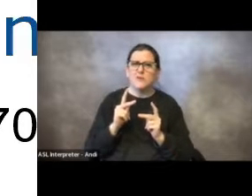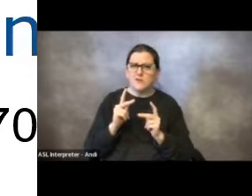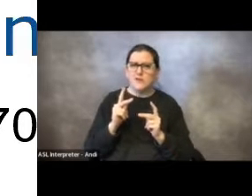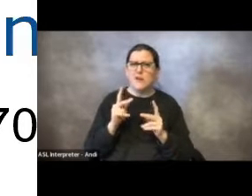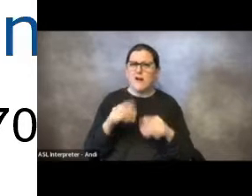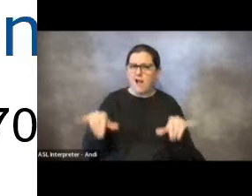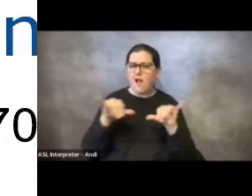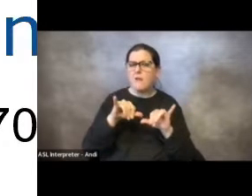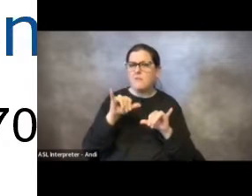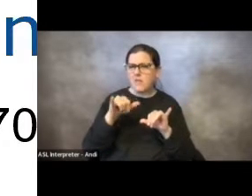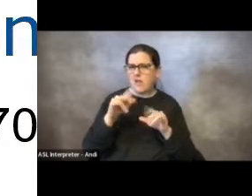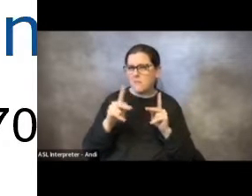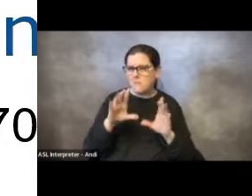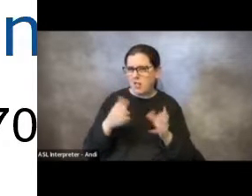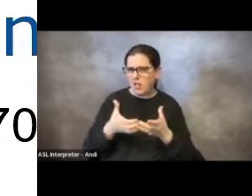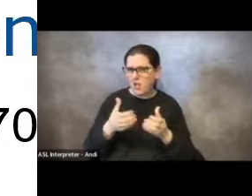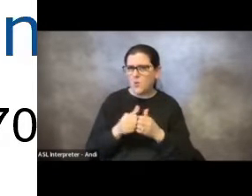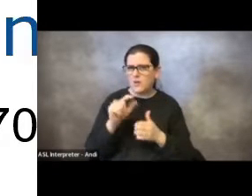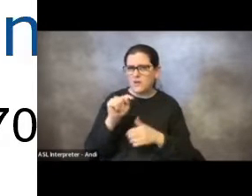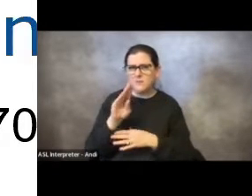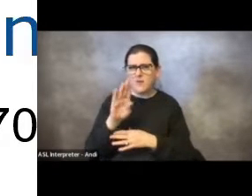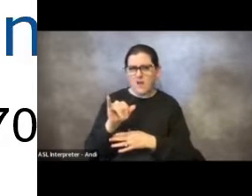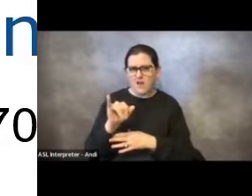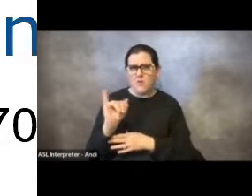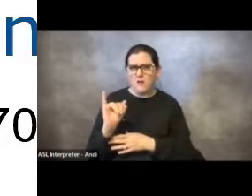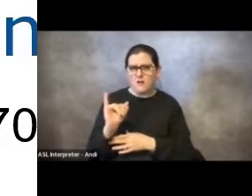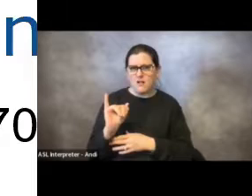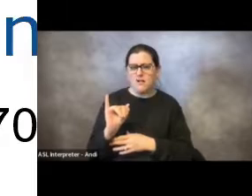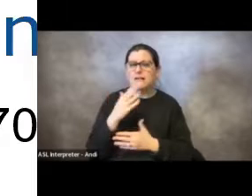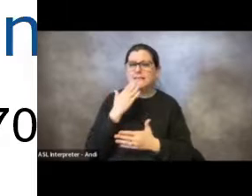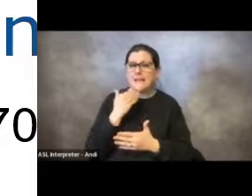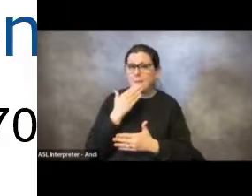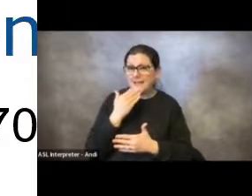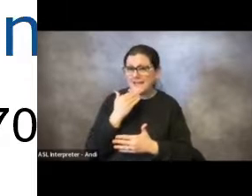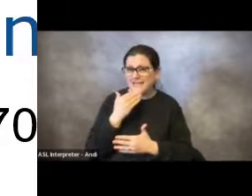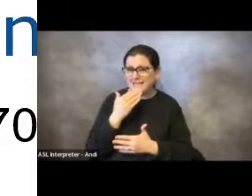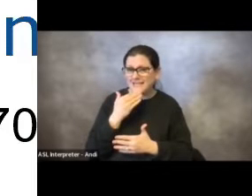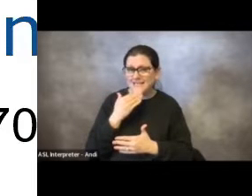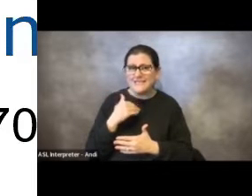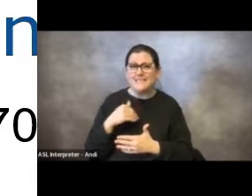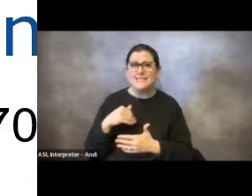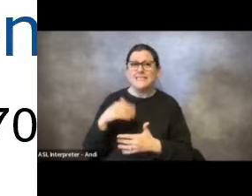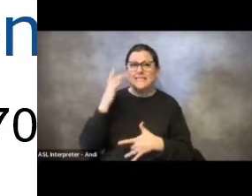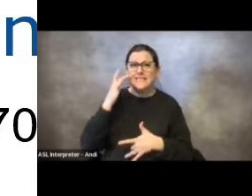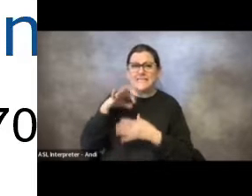population with traumatic brain injury as well. Diabetes, diseases have lipid metabolic